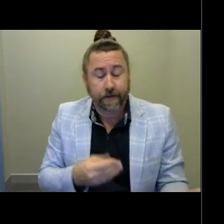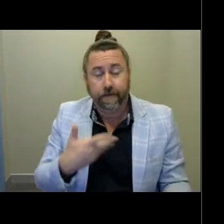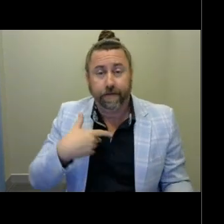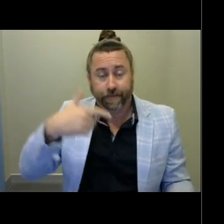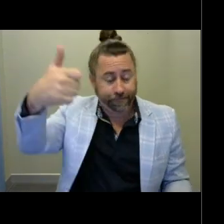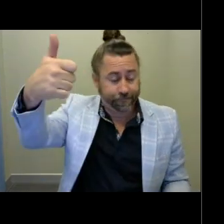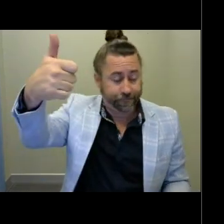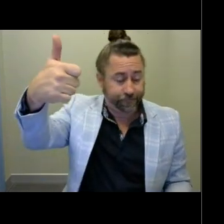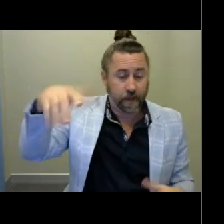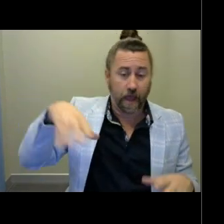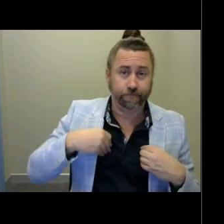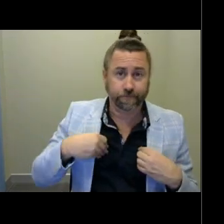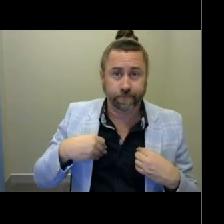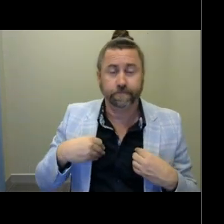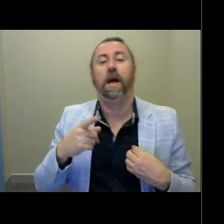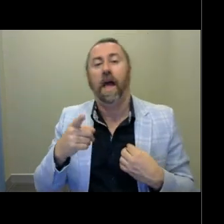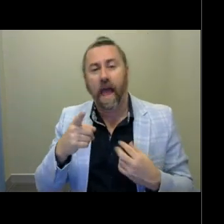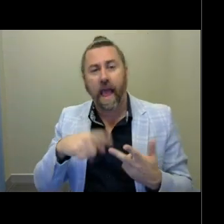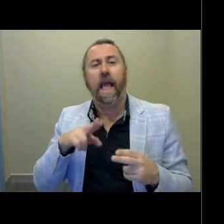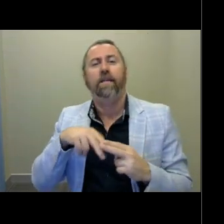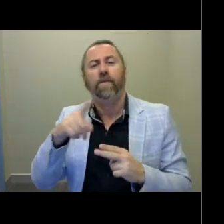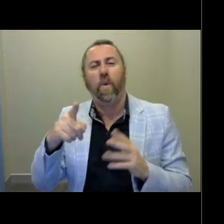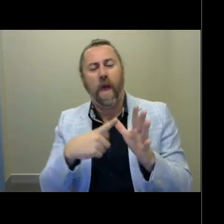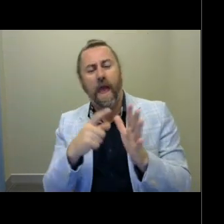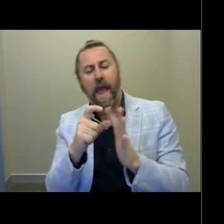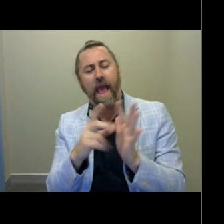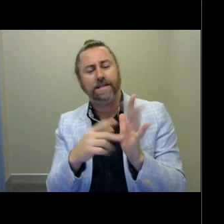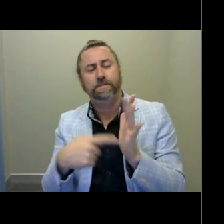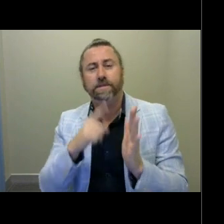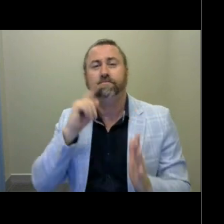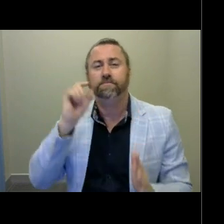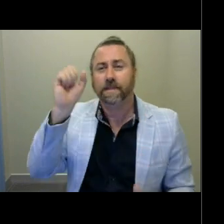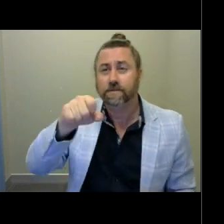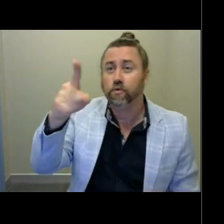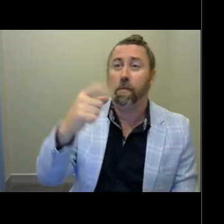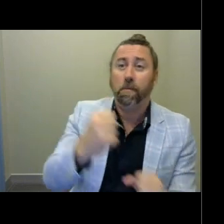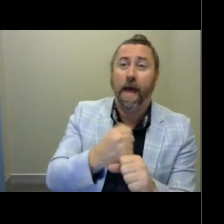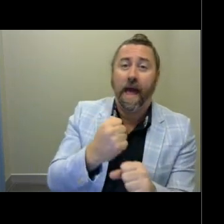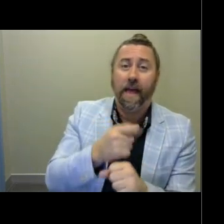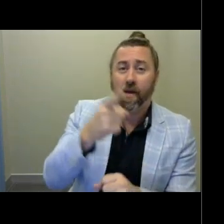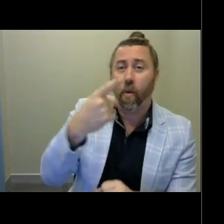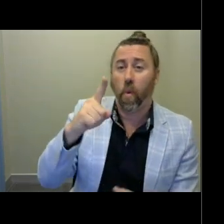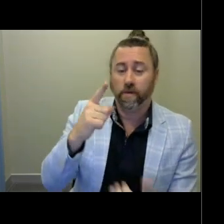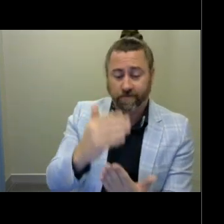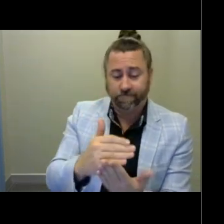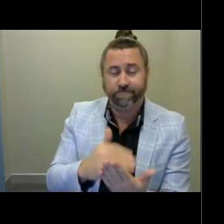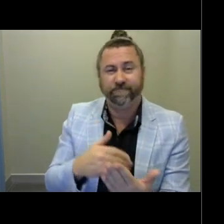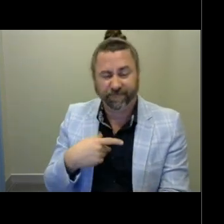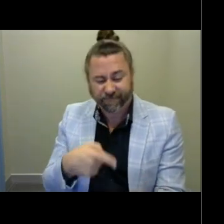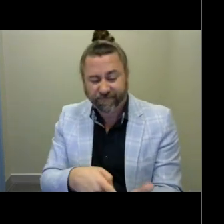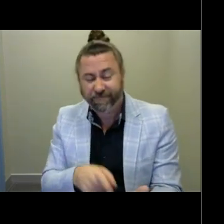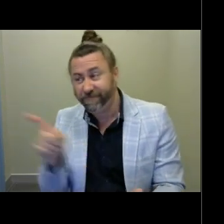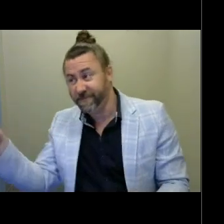Consenting with admissions is saying, "Yes, you can make the order. I agree what's in there is accurate."